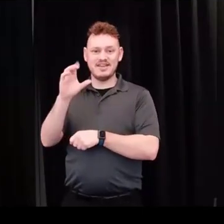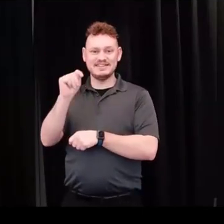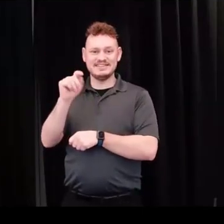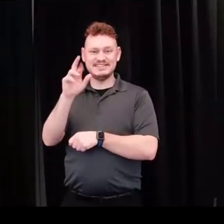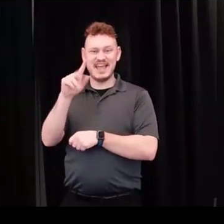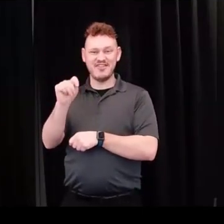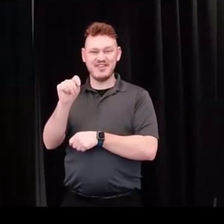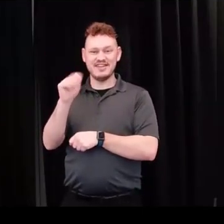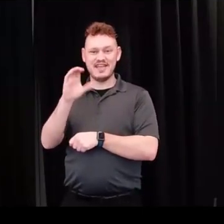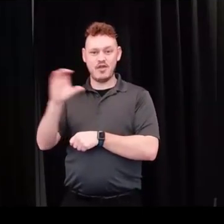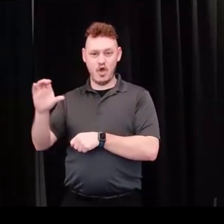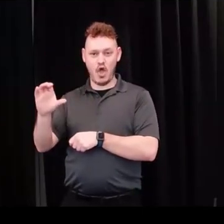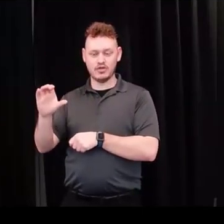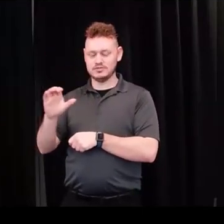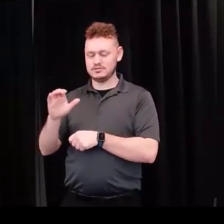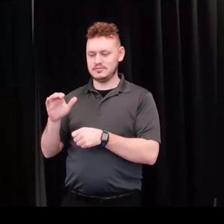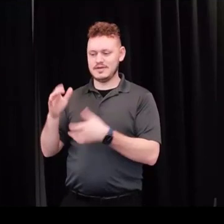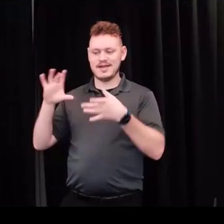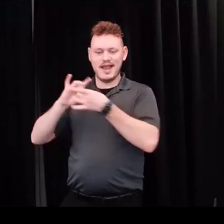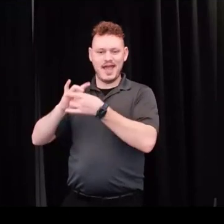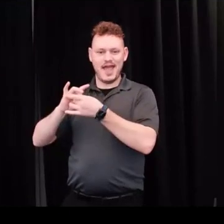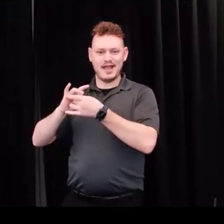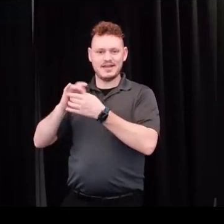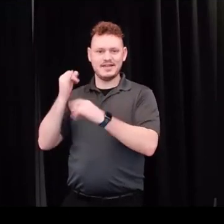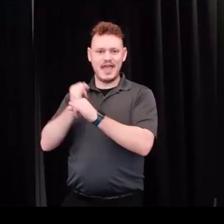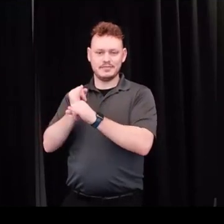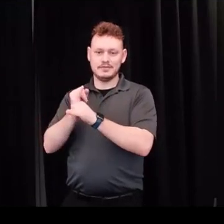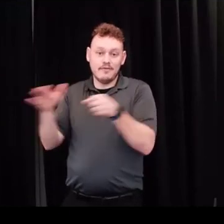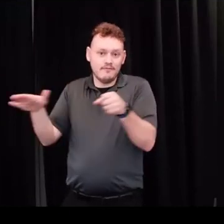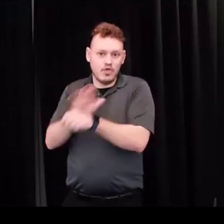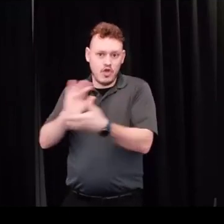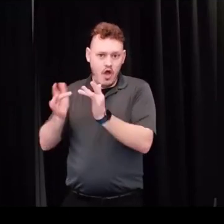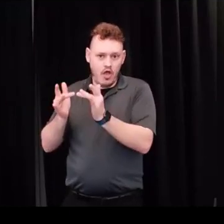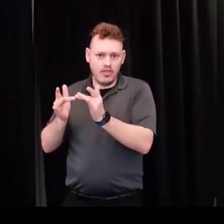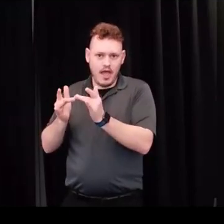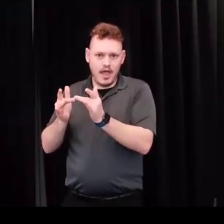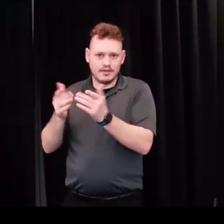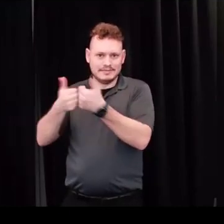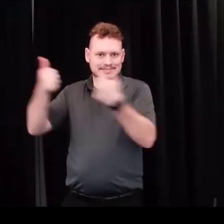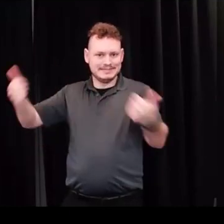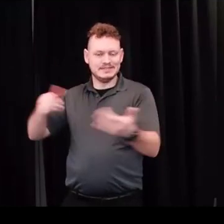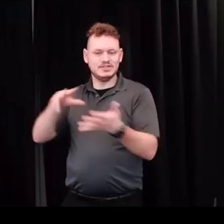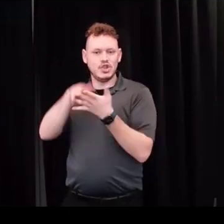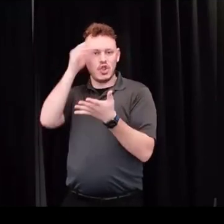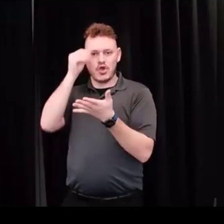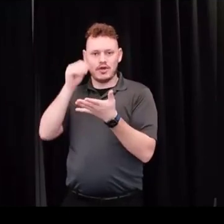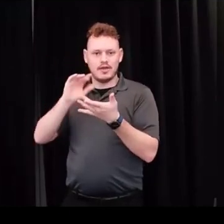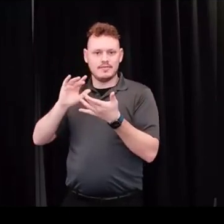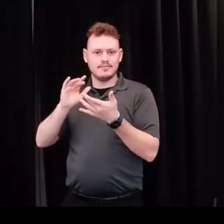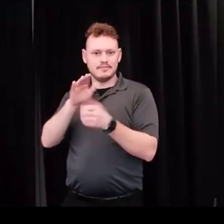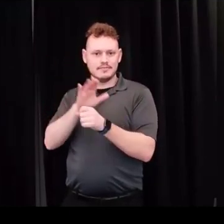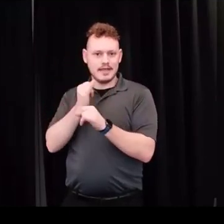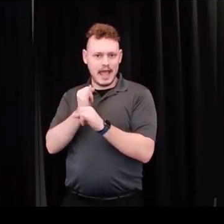which is the fully online distance learning campus of the Tarrant County College District